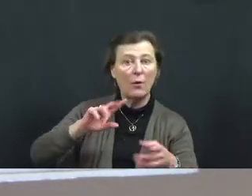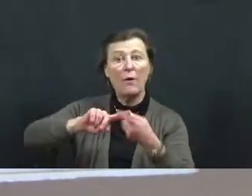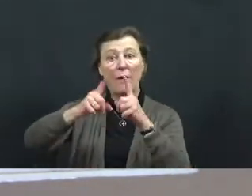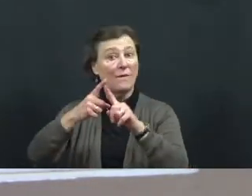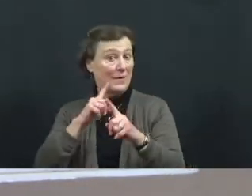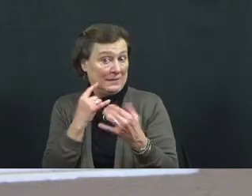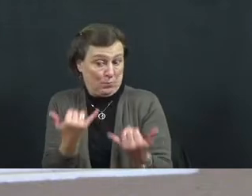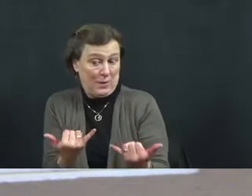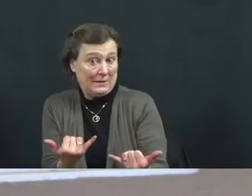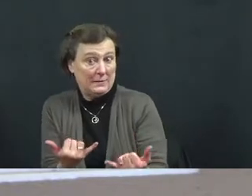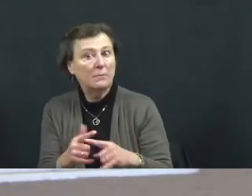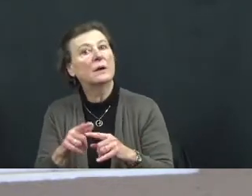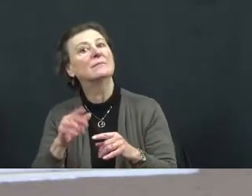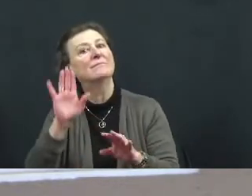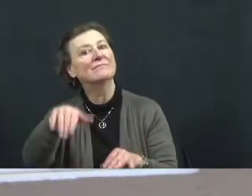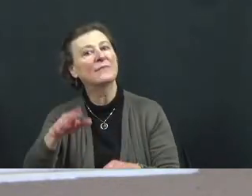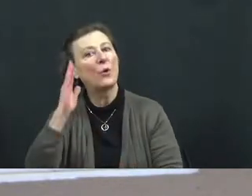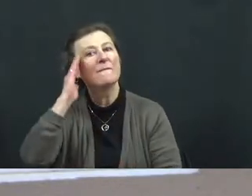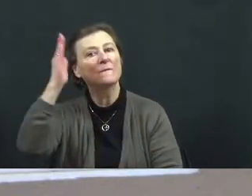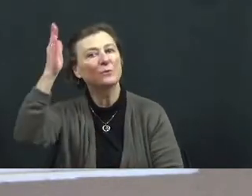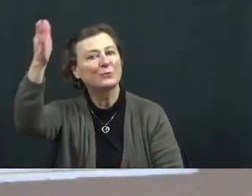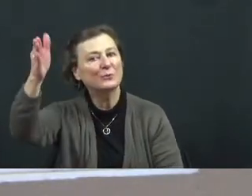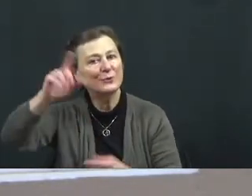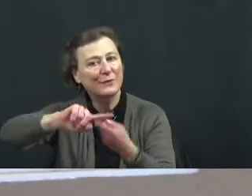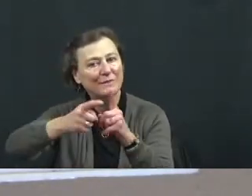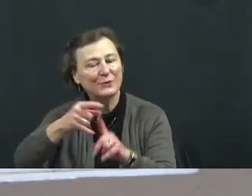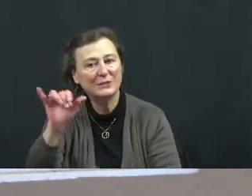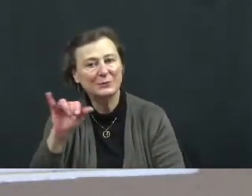tense, but future friends, future friends.